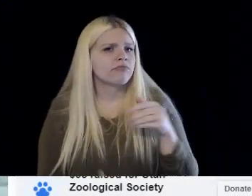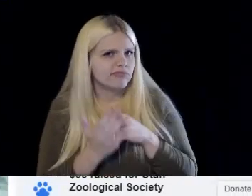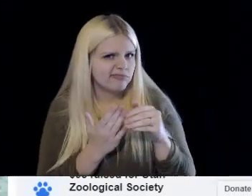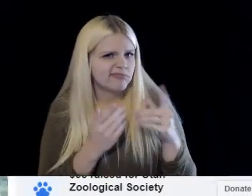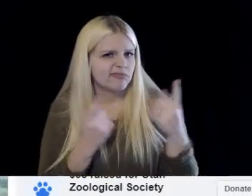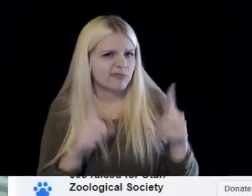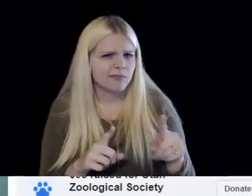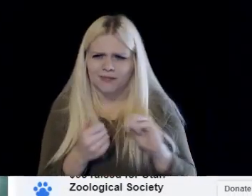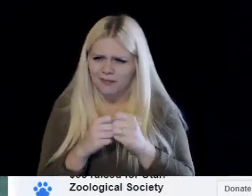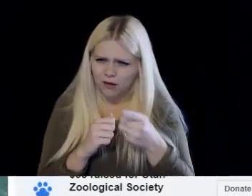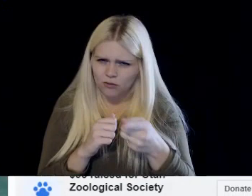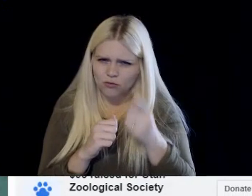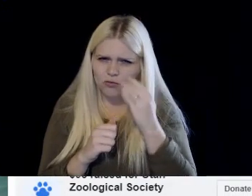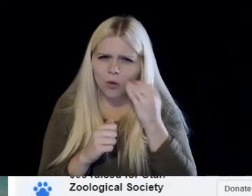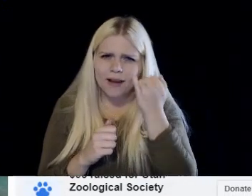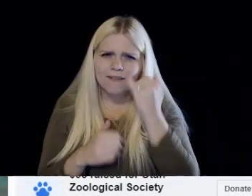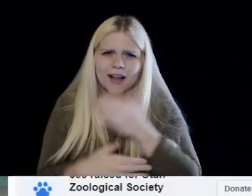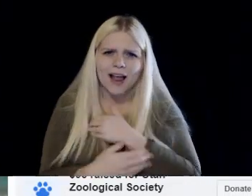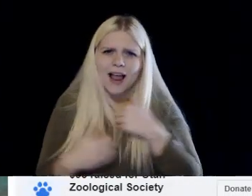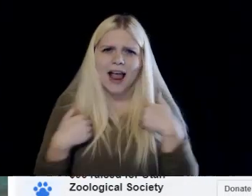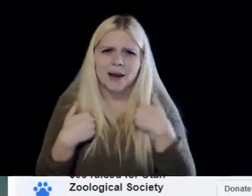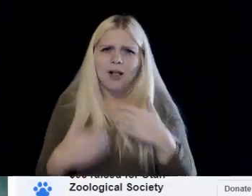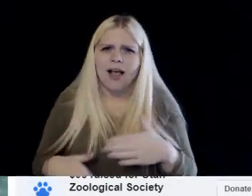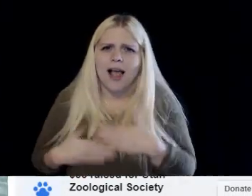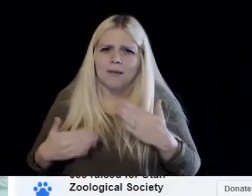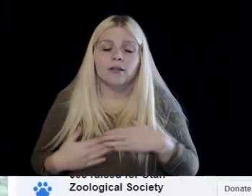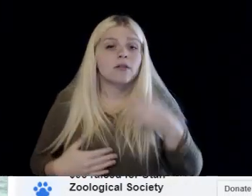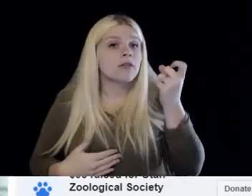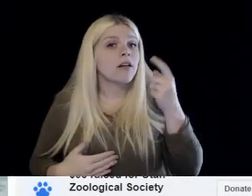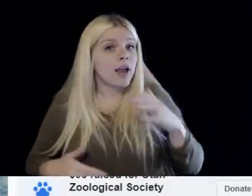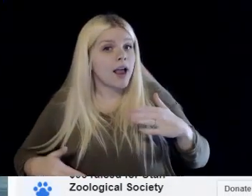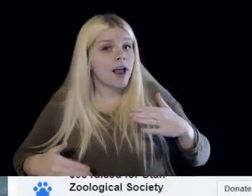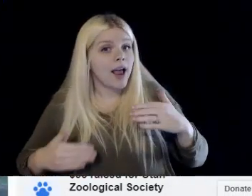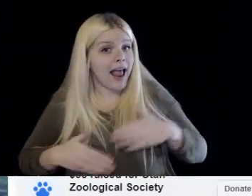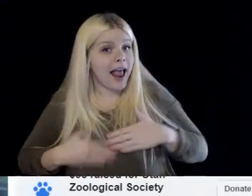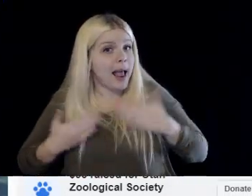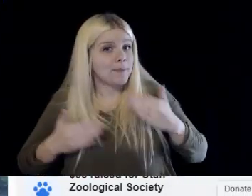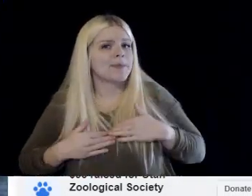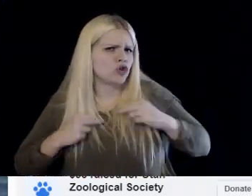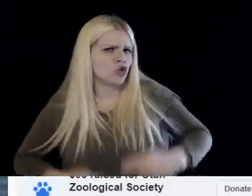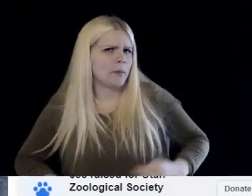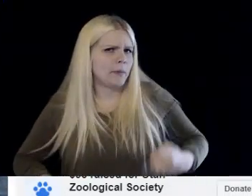happy is very much a human emotion, but we- you guys are so well tuned with